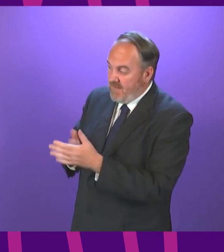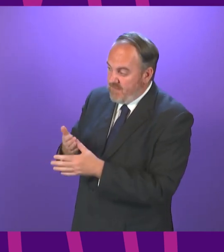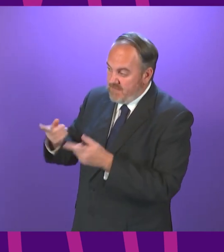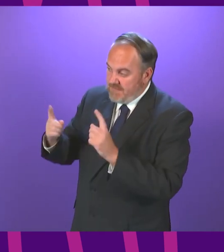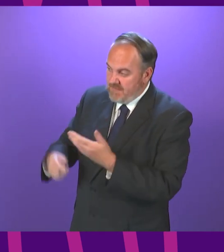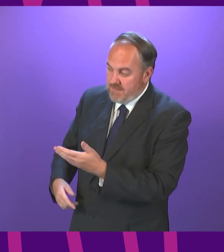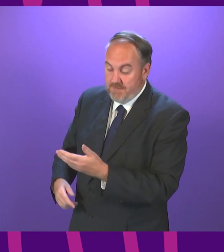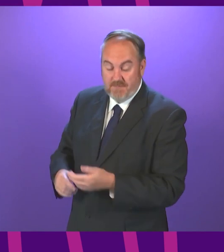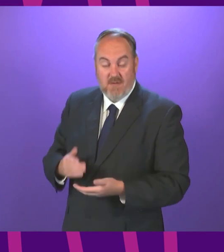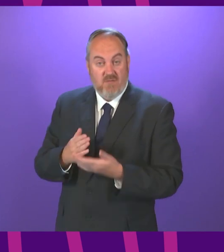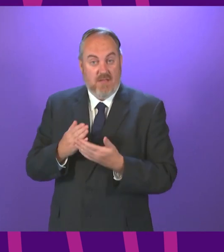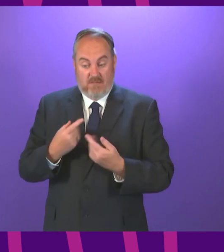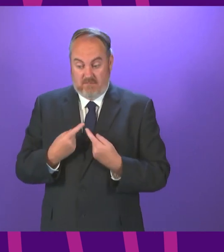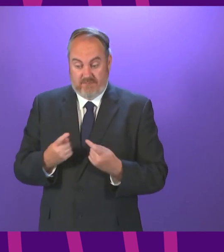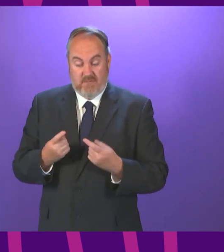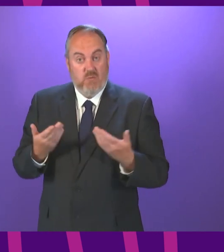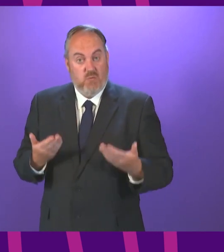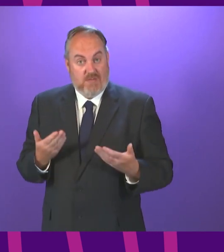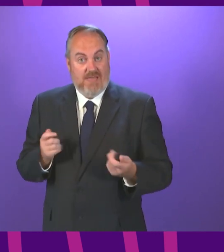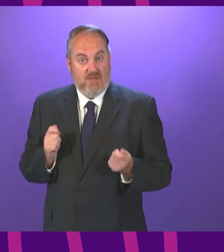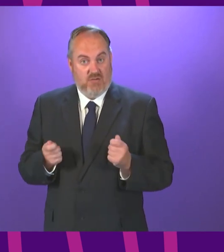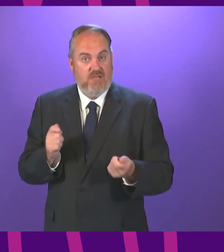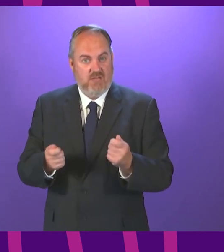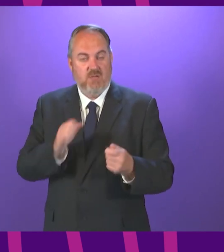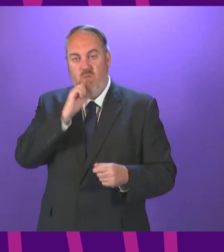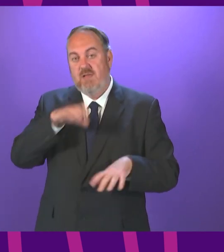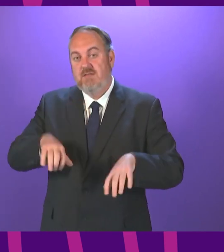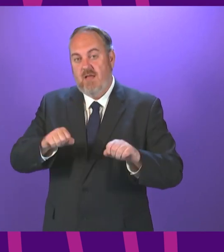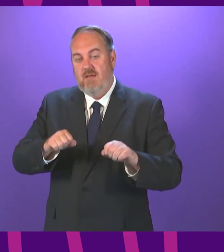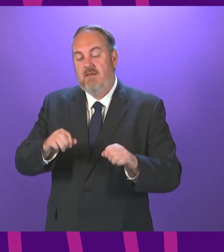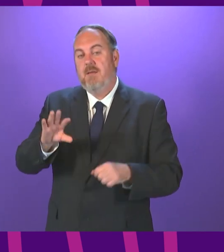The changes that I have announced today will come into force from Monday 19 July.